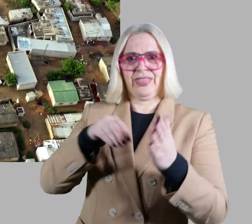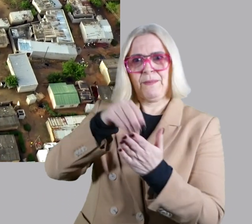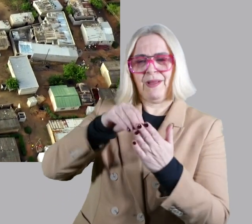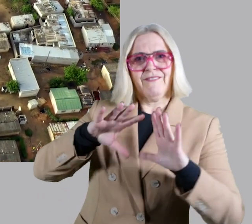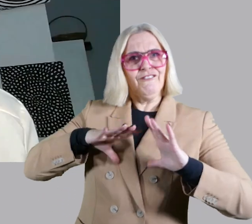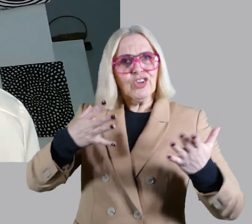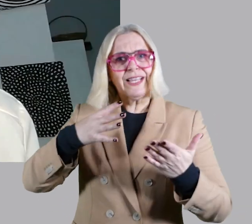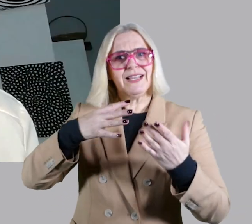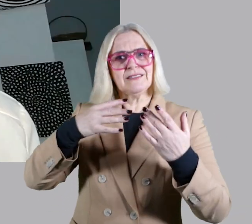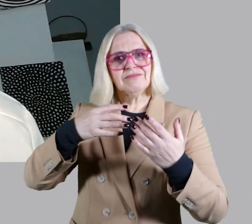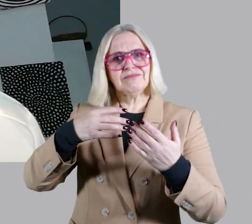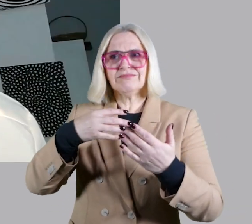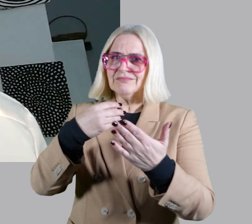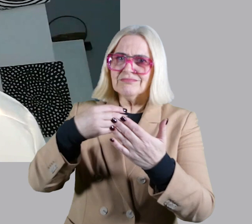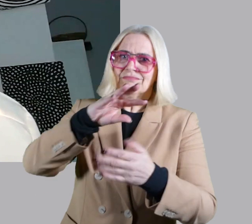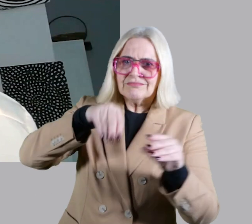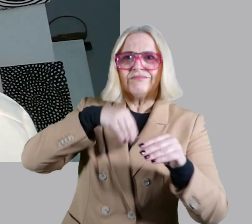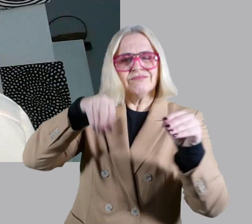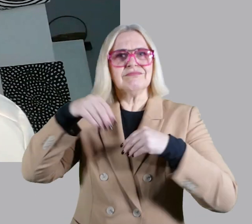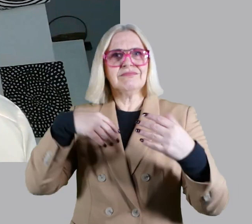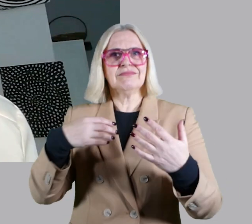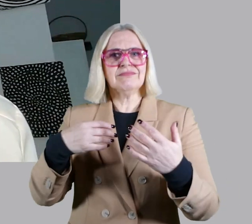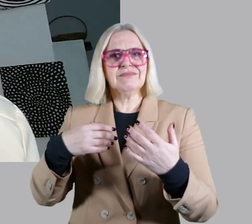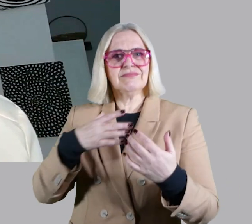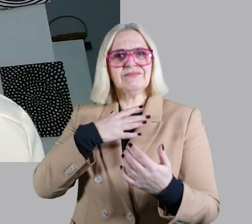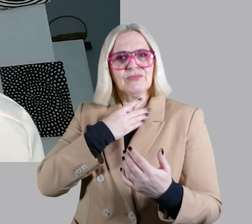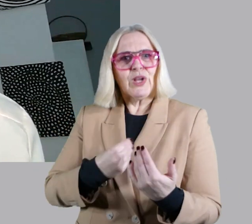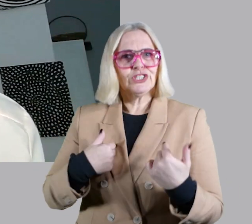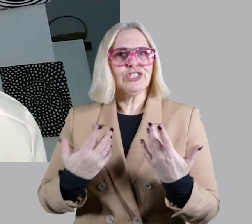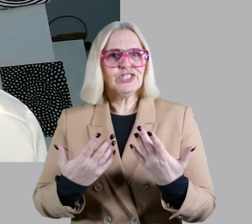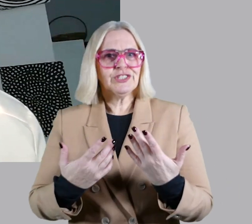I really wish that when we do get the opportunity to have funding,